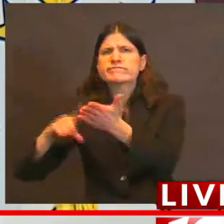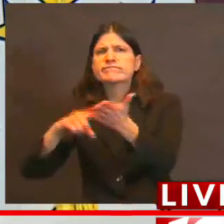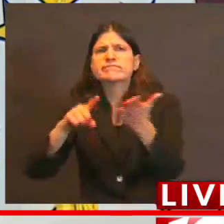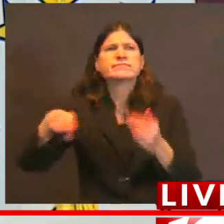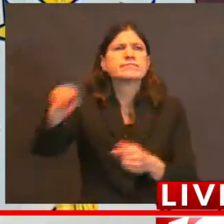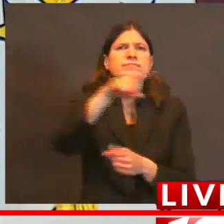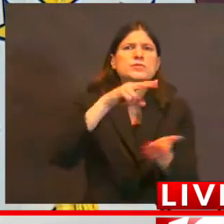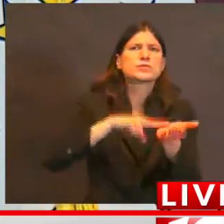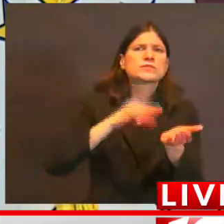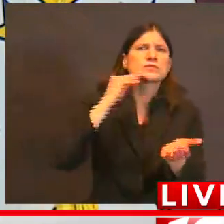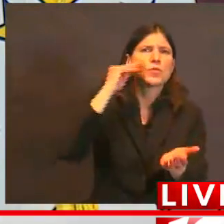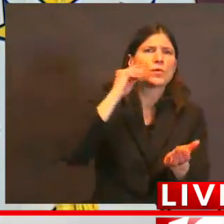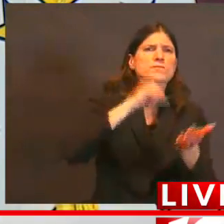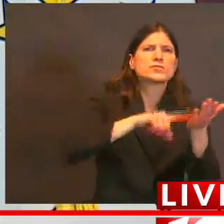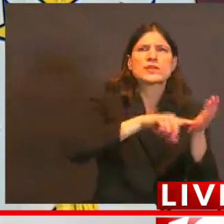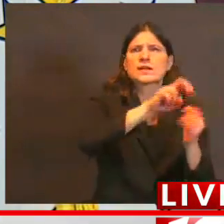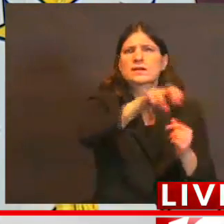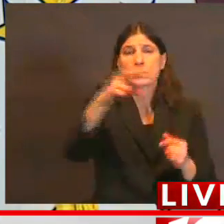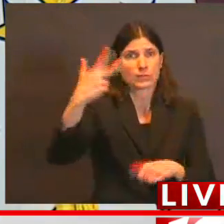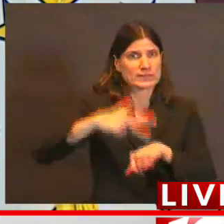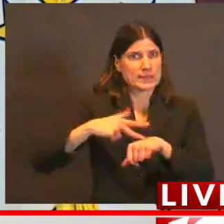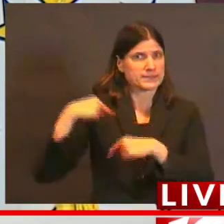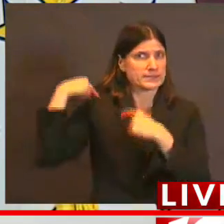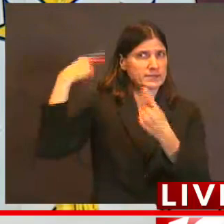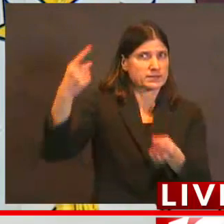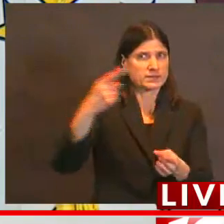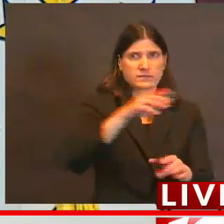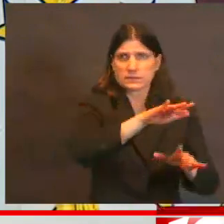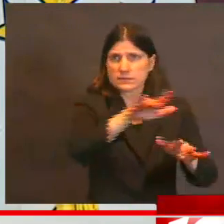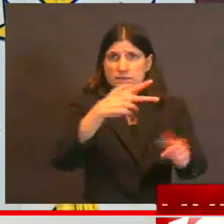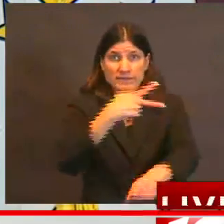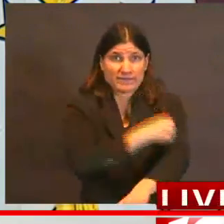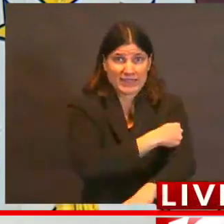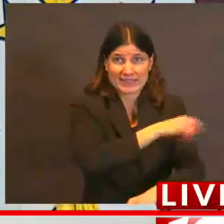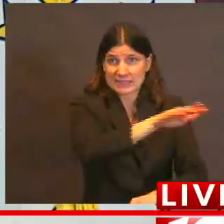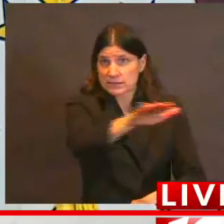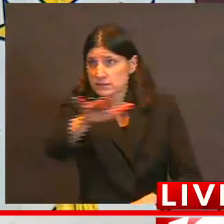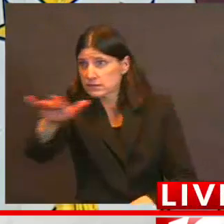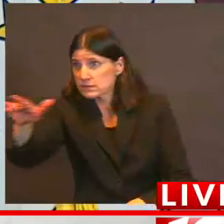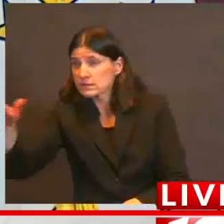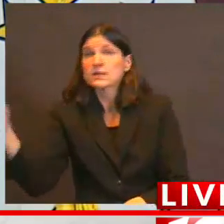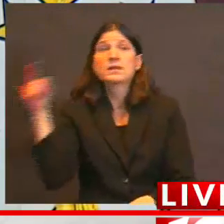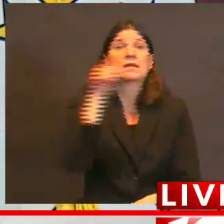PARTNERSHIP WILL BE ENGAGING IN 3 FULL VISITS TO EACH NURSING HOME TO ALLOW FOR